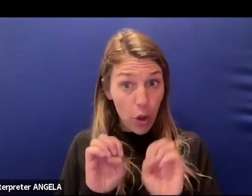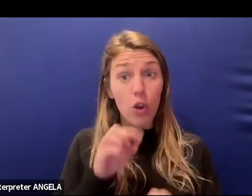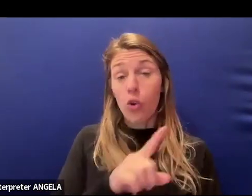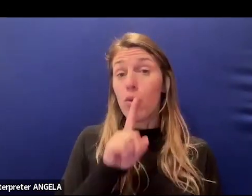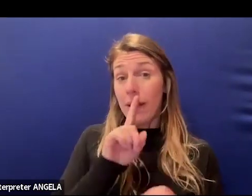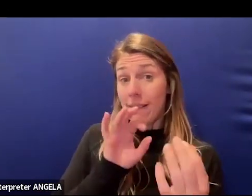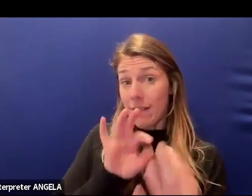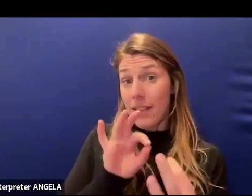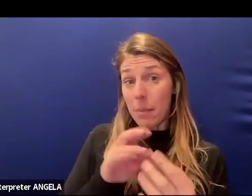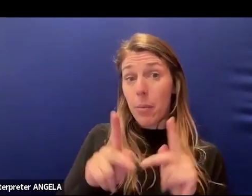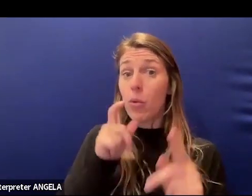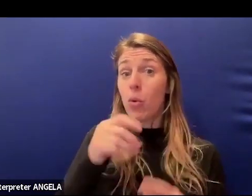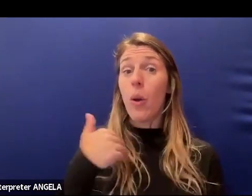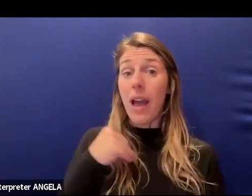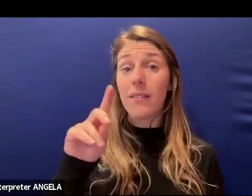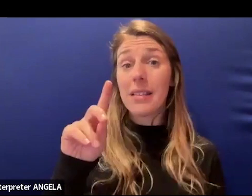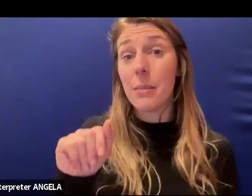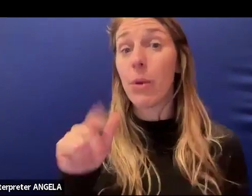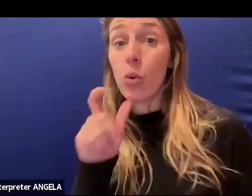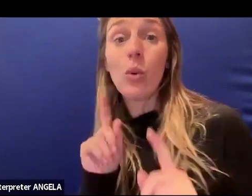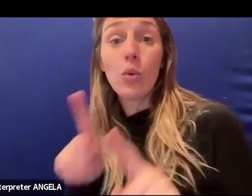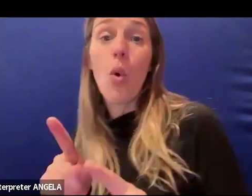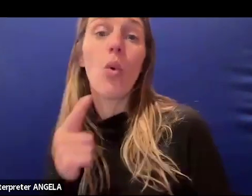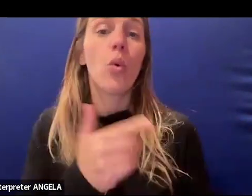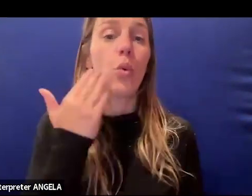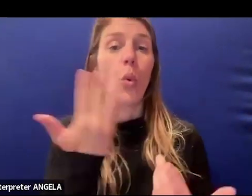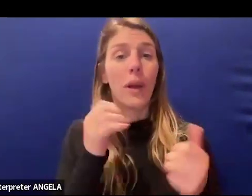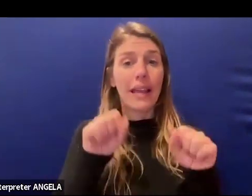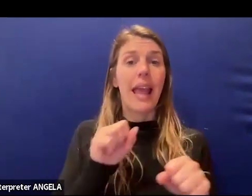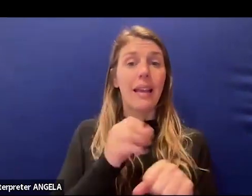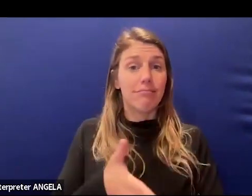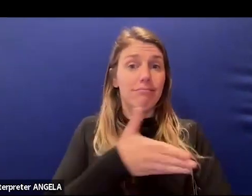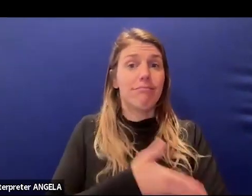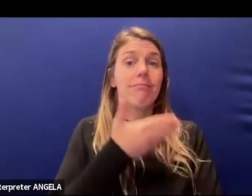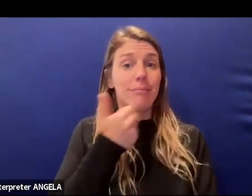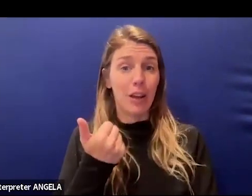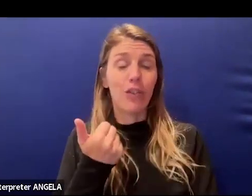Are you actually getting feedback from people with disabilities that are attending to know what you can do to make it better?